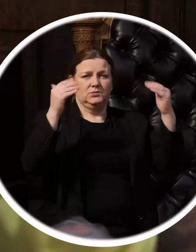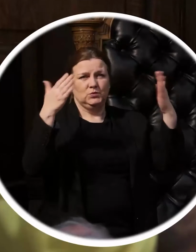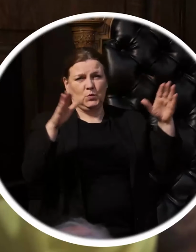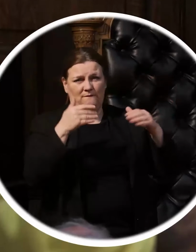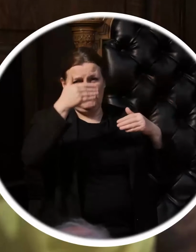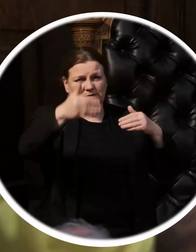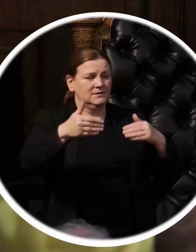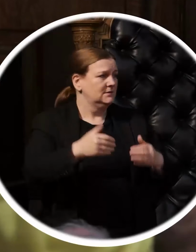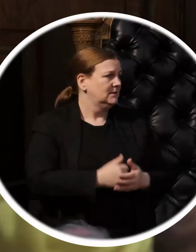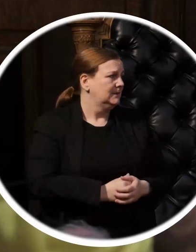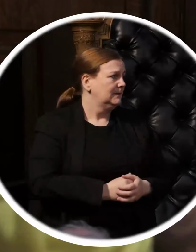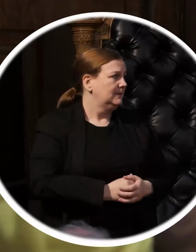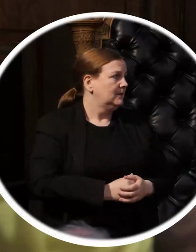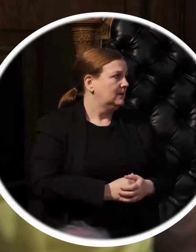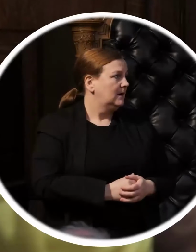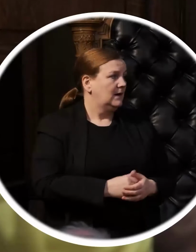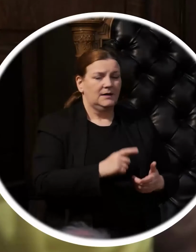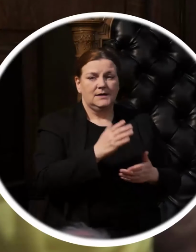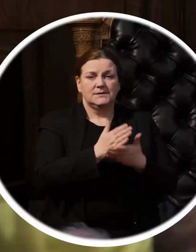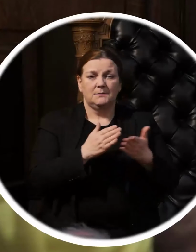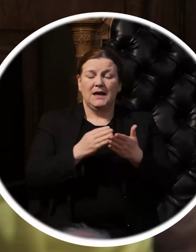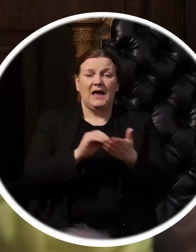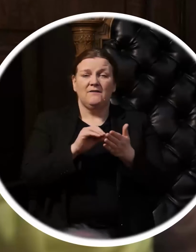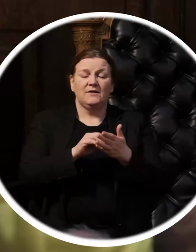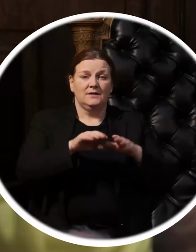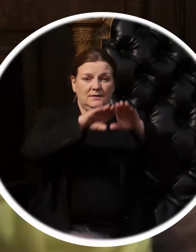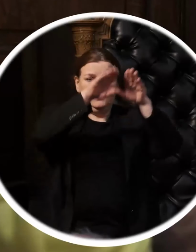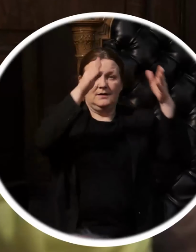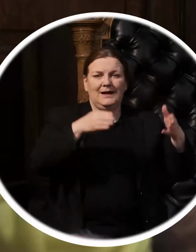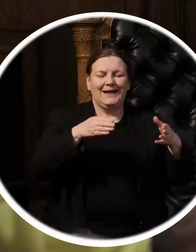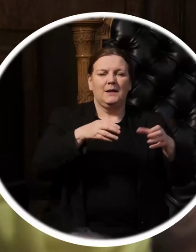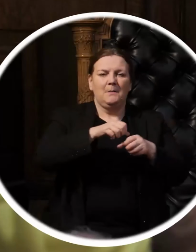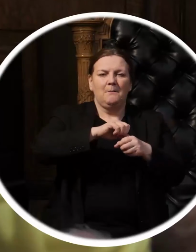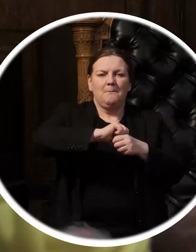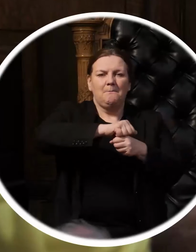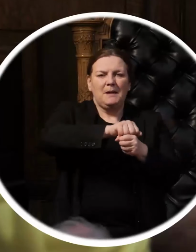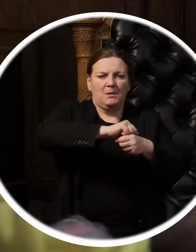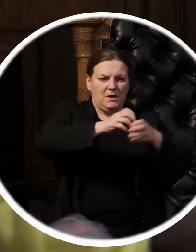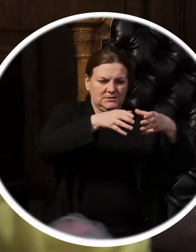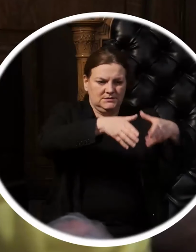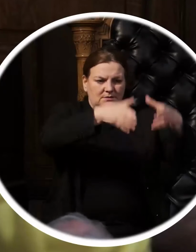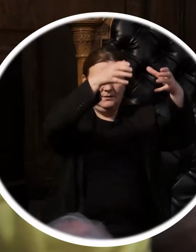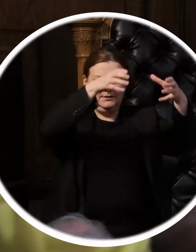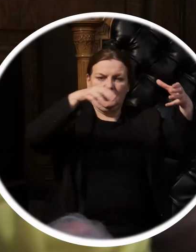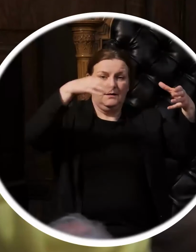And, completely redundant, these pepper pot campanile's on either side. Again, if they'd had a bell or a clock or